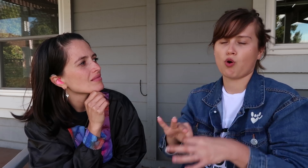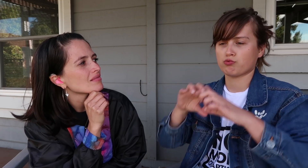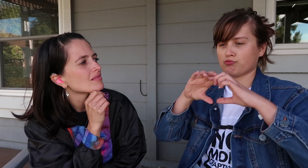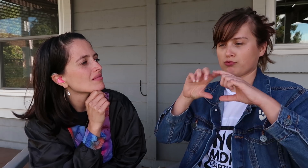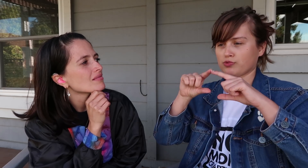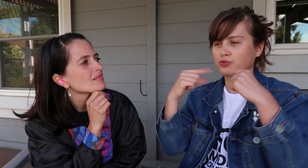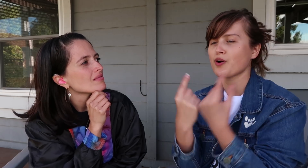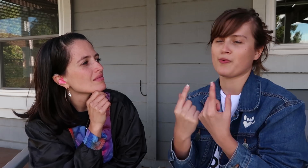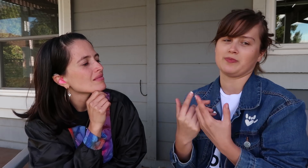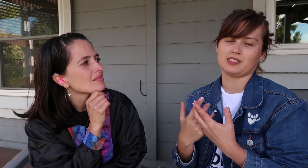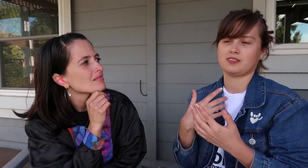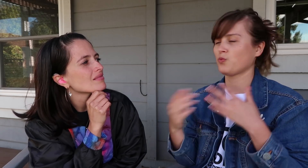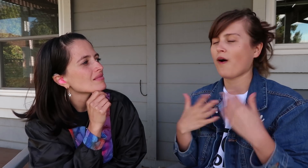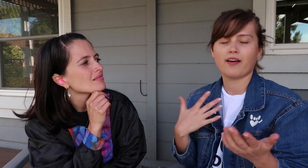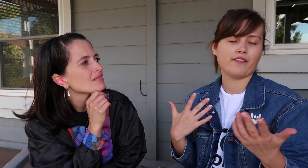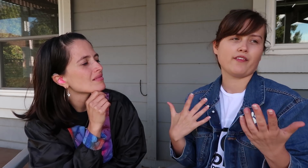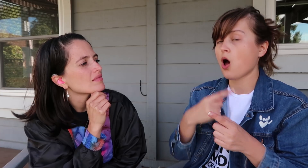I didn't have those strong connections, didn't have a group like everyone else.